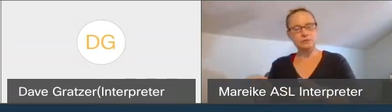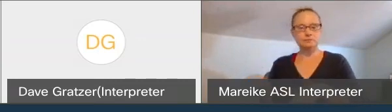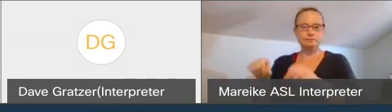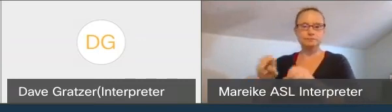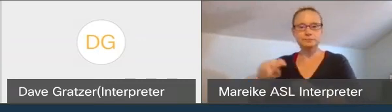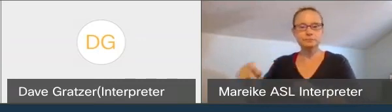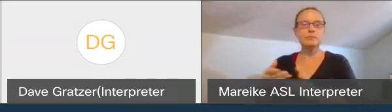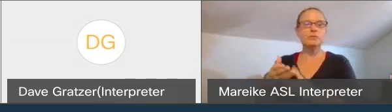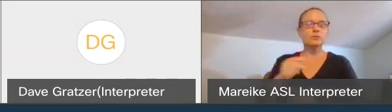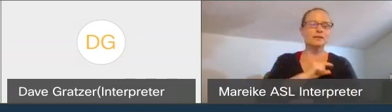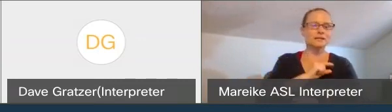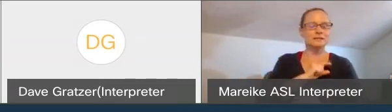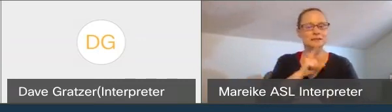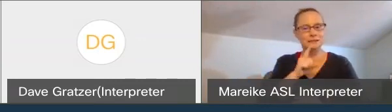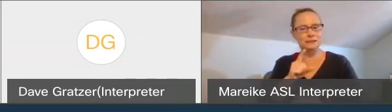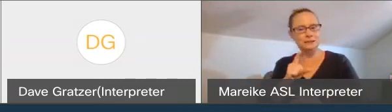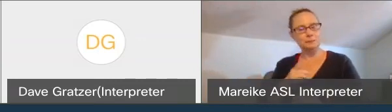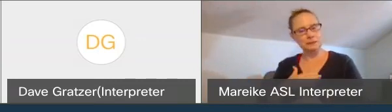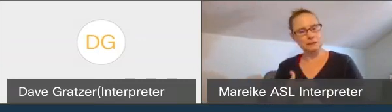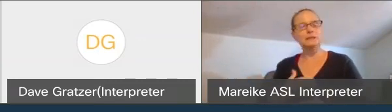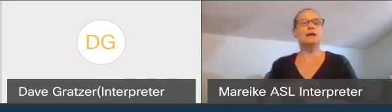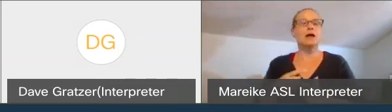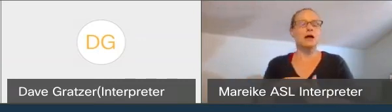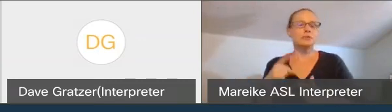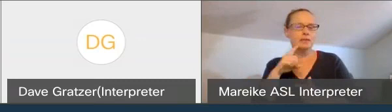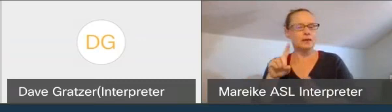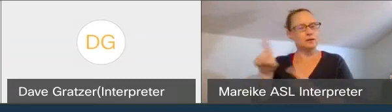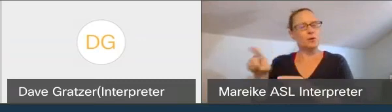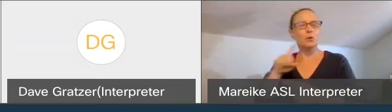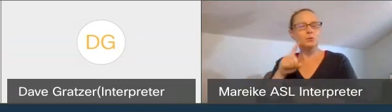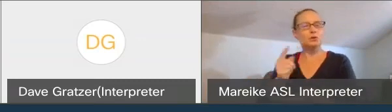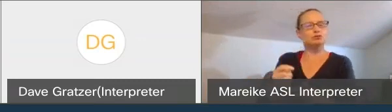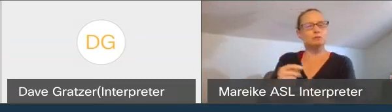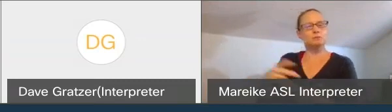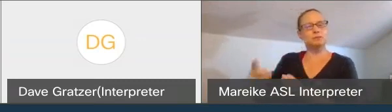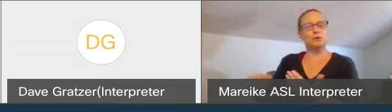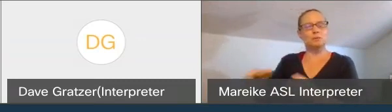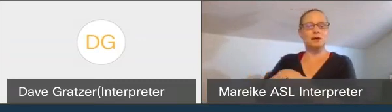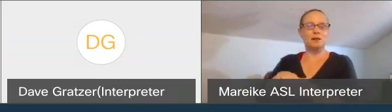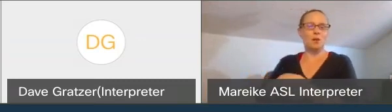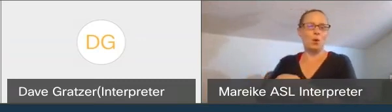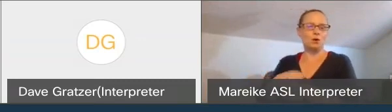and their sentence to be furloughed in order to enter a residential treatment program at a local provider, uh, Rimrock Foundation,